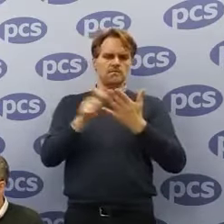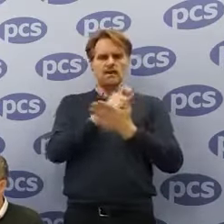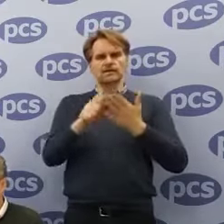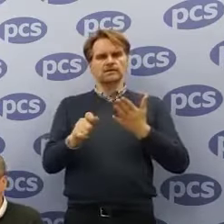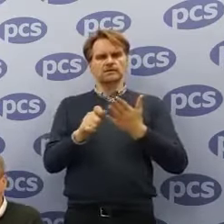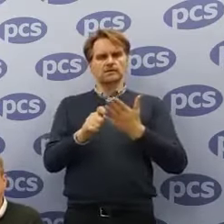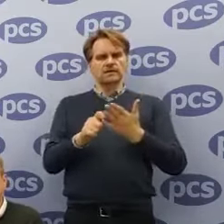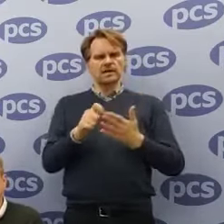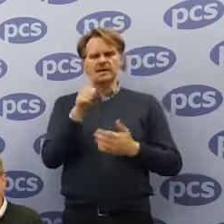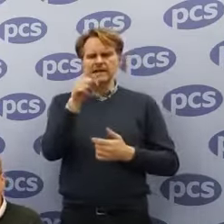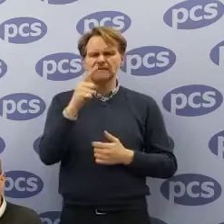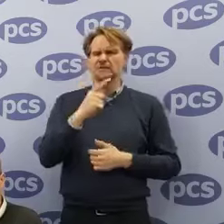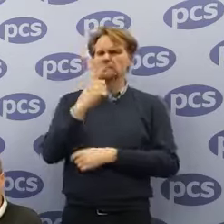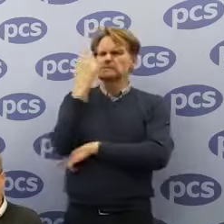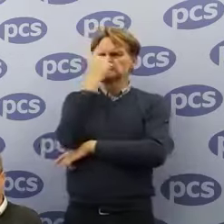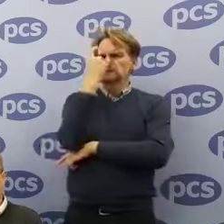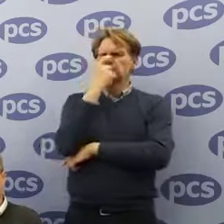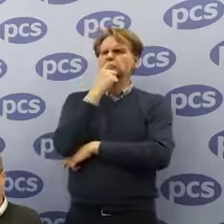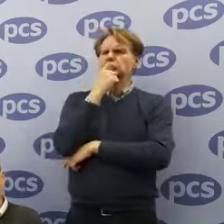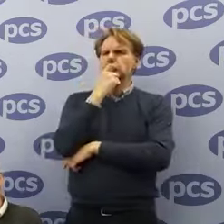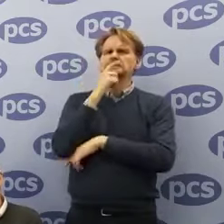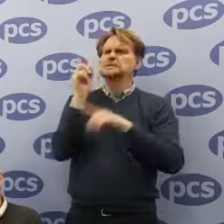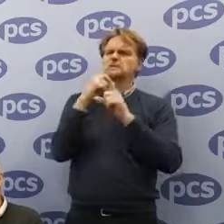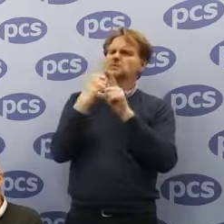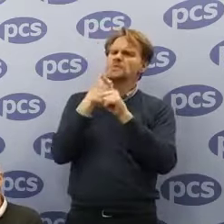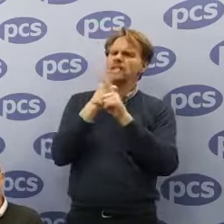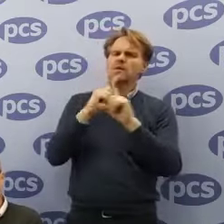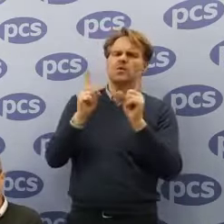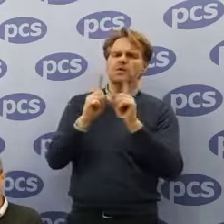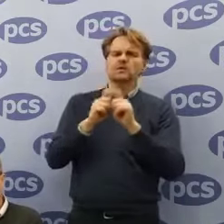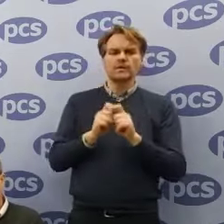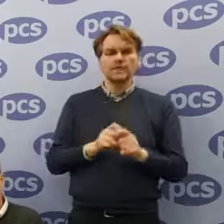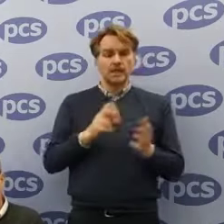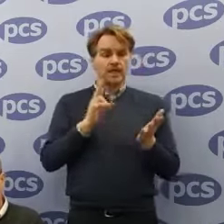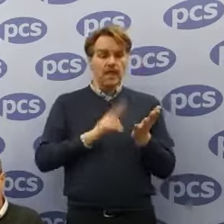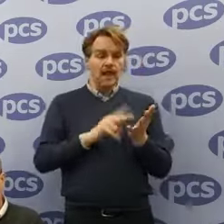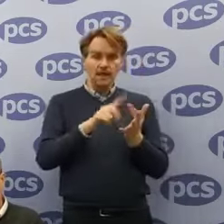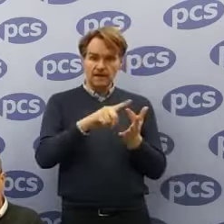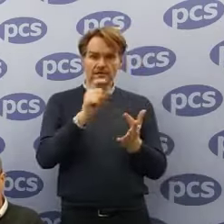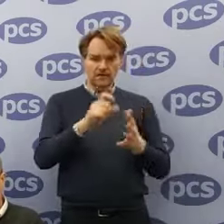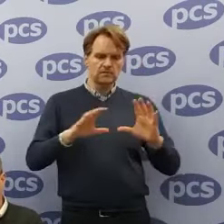understand the technicalities, the NEC wants to ballot all UK civil servants in